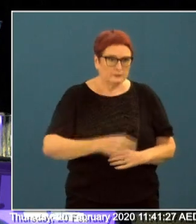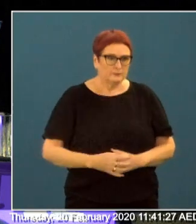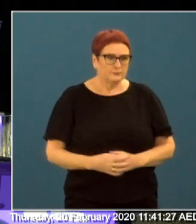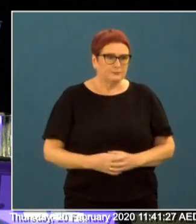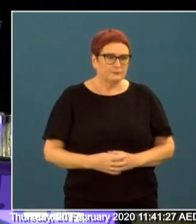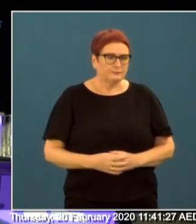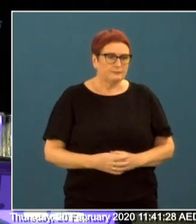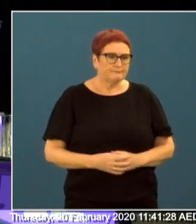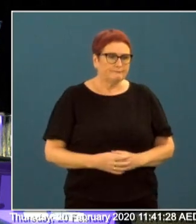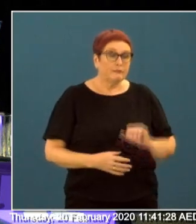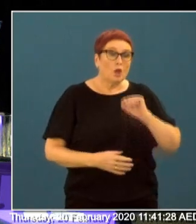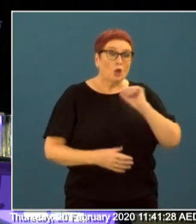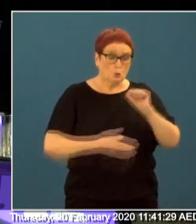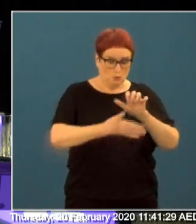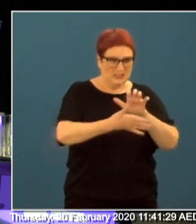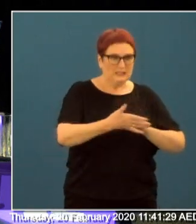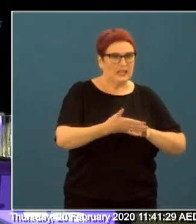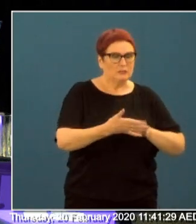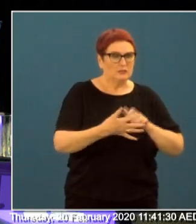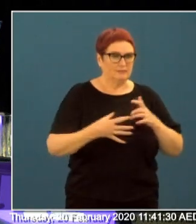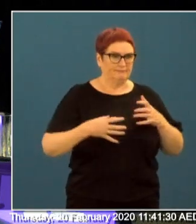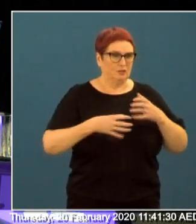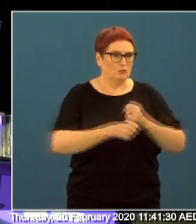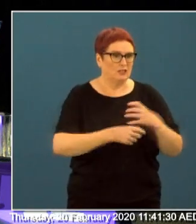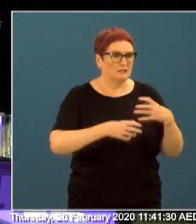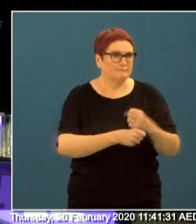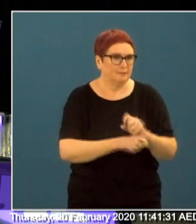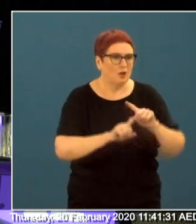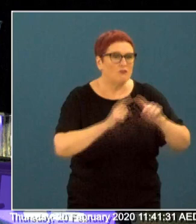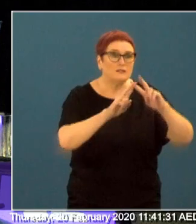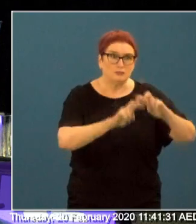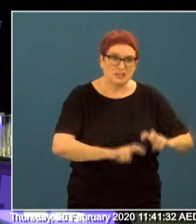is a summary of studies, and some studies that are quite extensive,